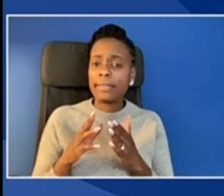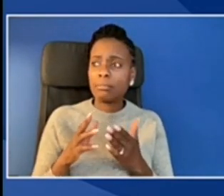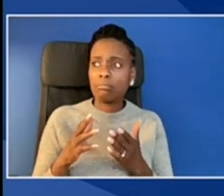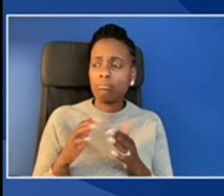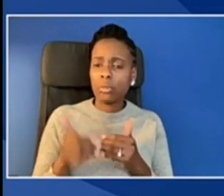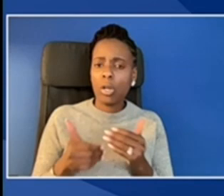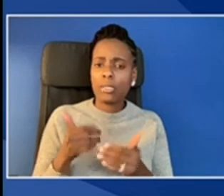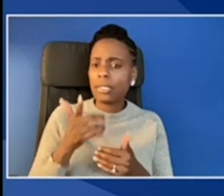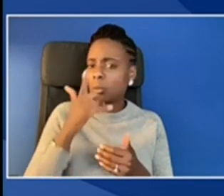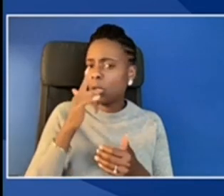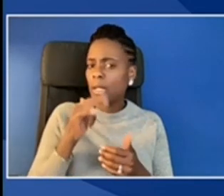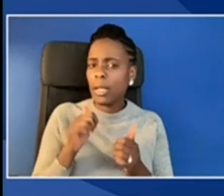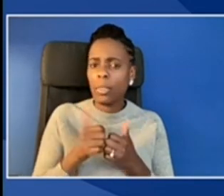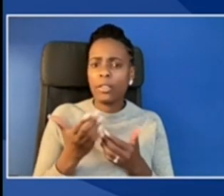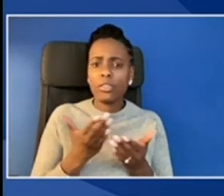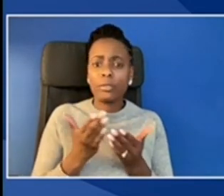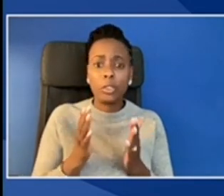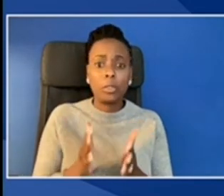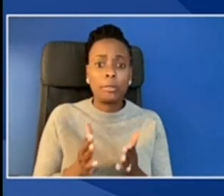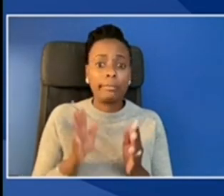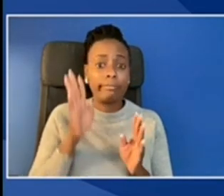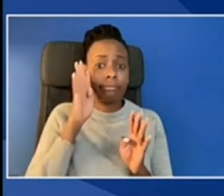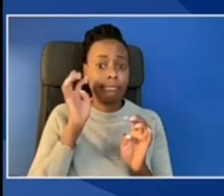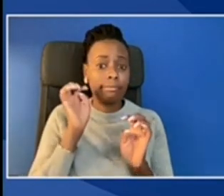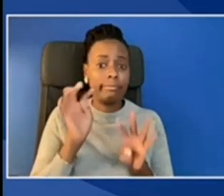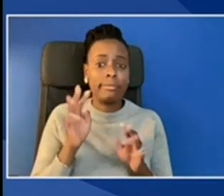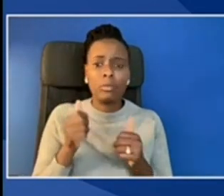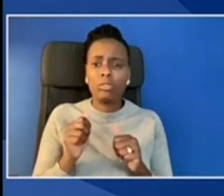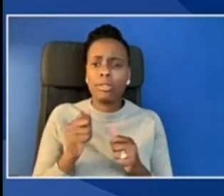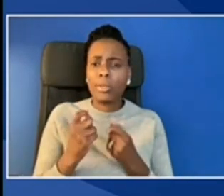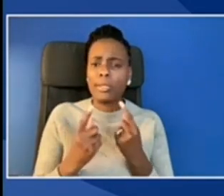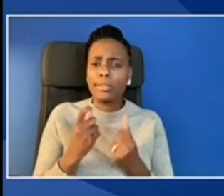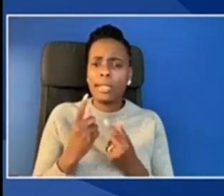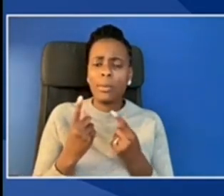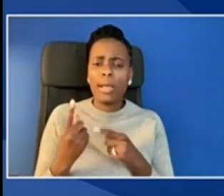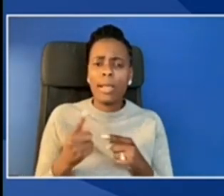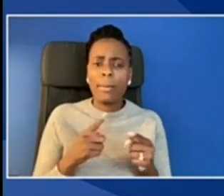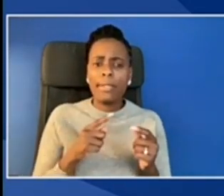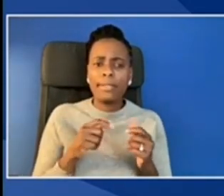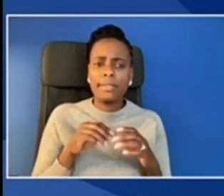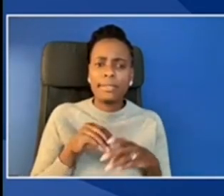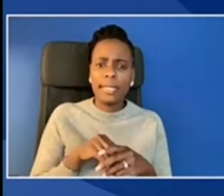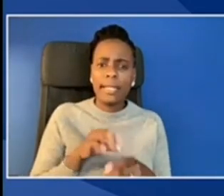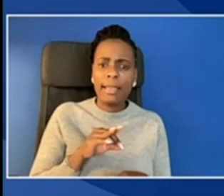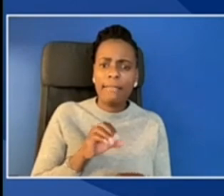I still am trying to understand what happens with an FSA and what happens at the servicers.